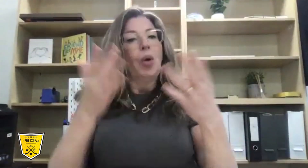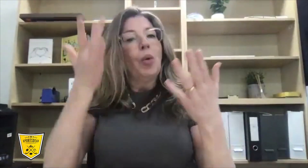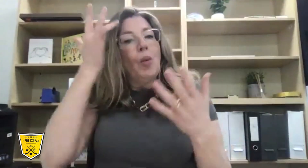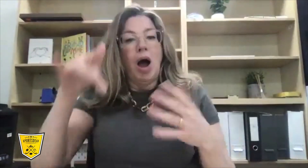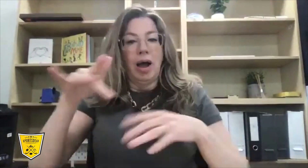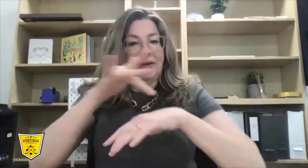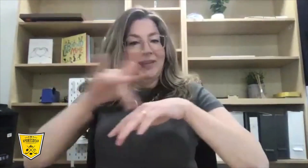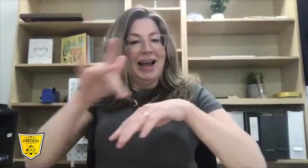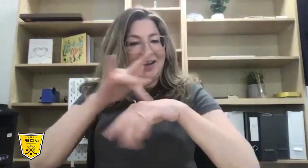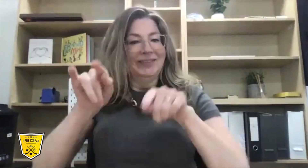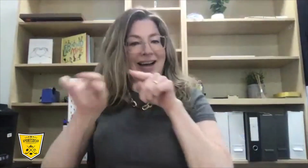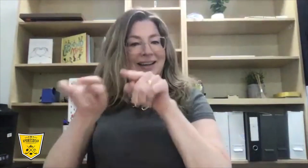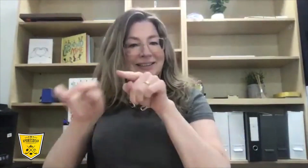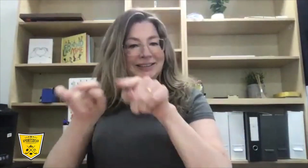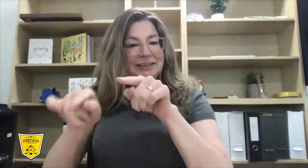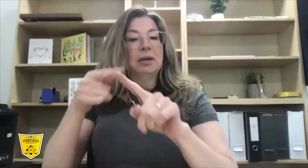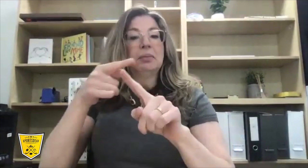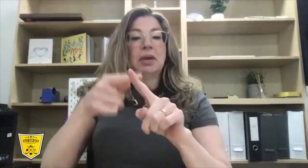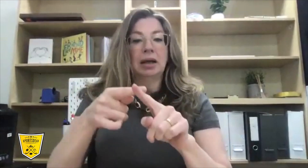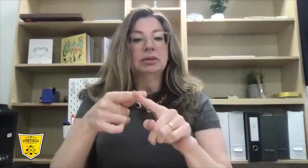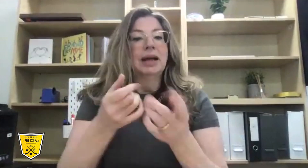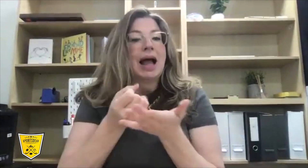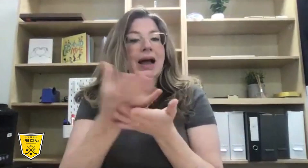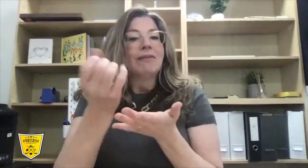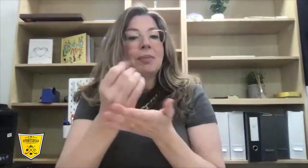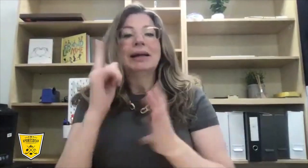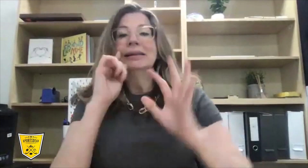and why both positions are vacant, and share more information